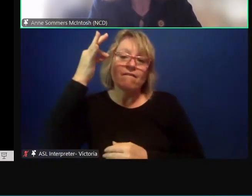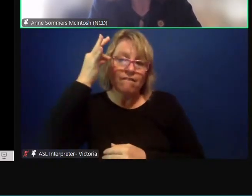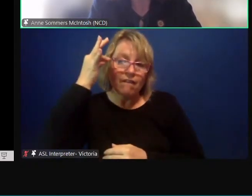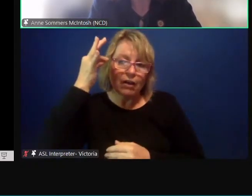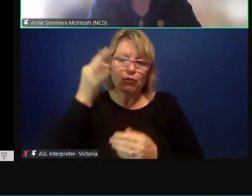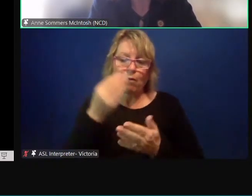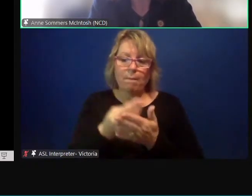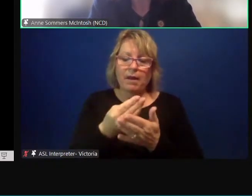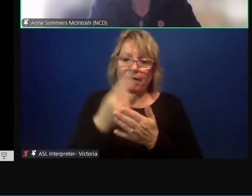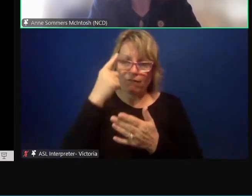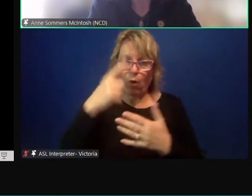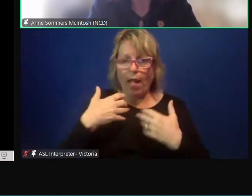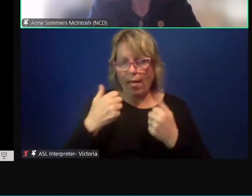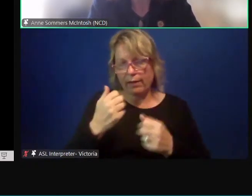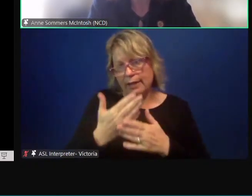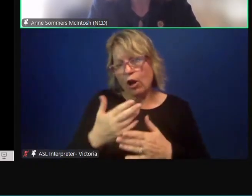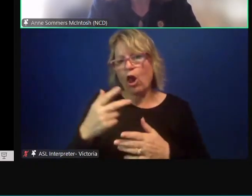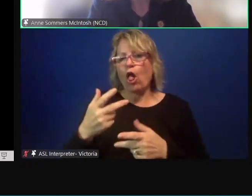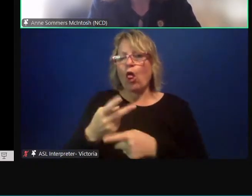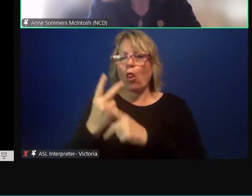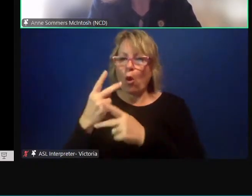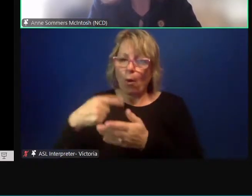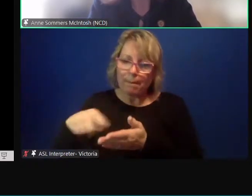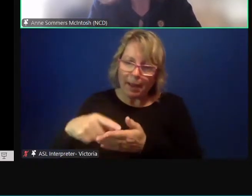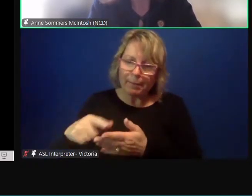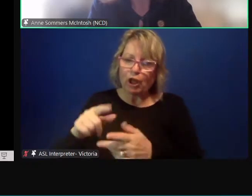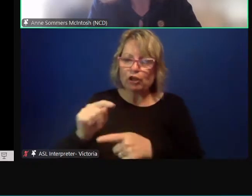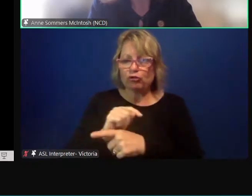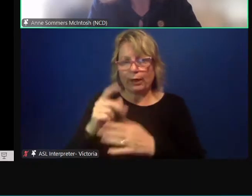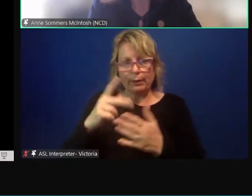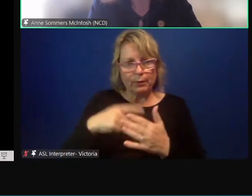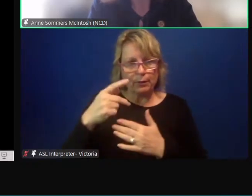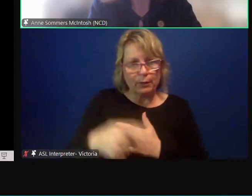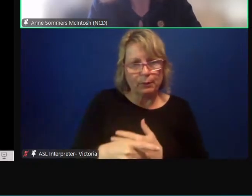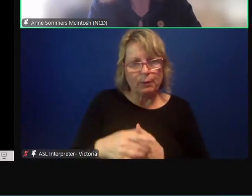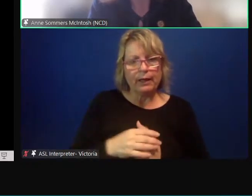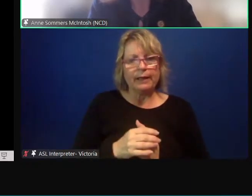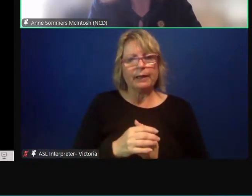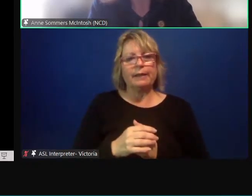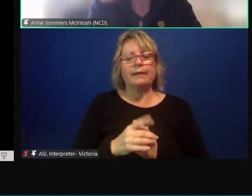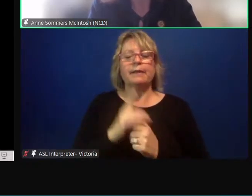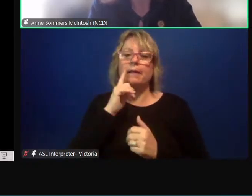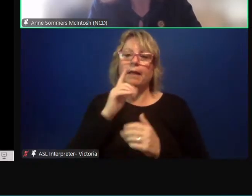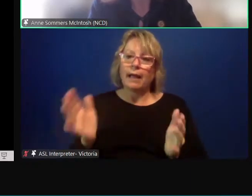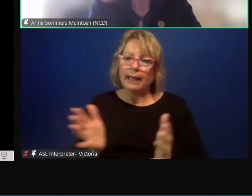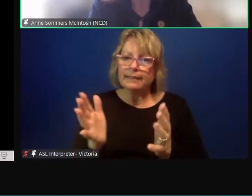to loan repayment and training programs. And incentives for physicians to treat the designated